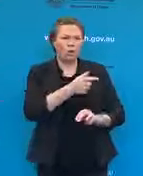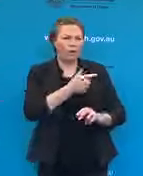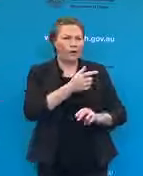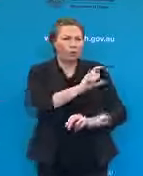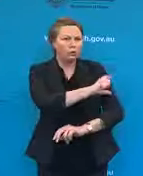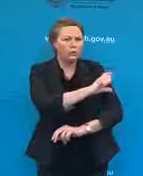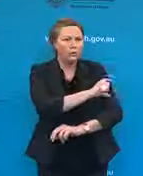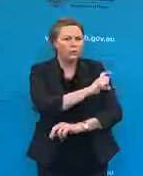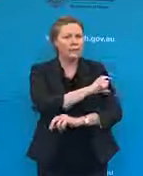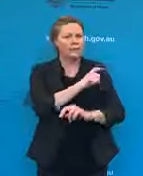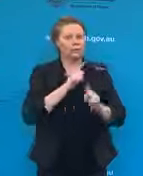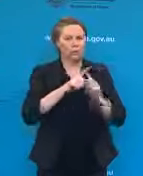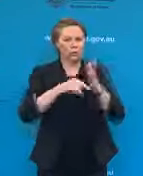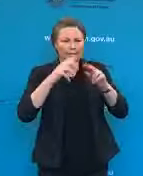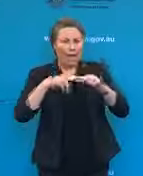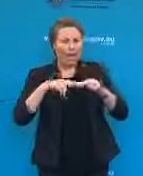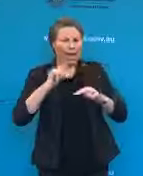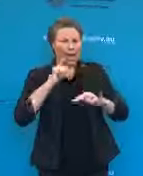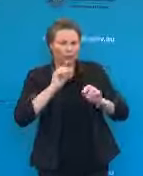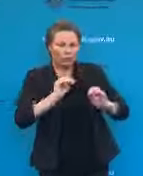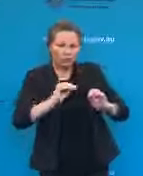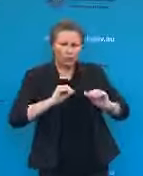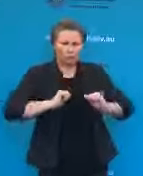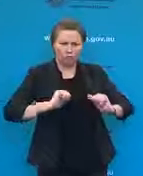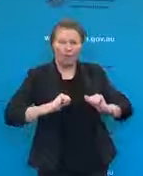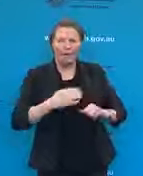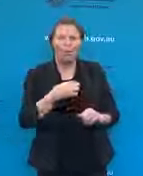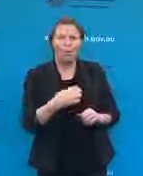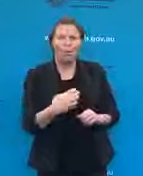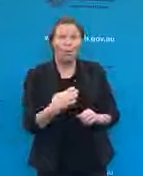they do that as a routine. As I said, we as a nation are all going to look at